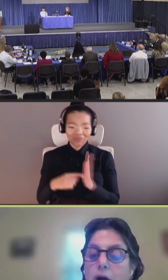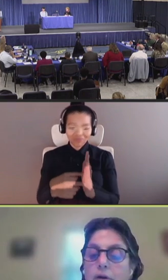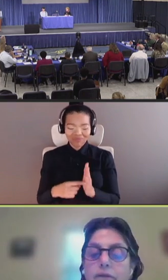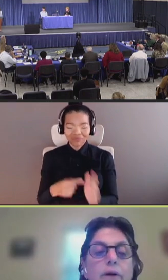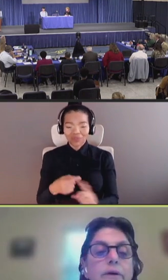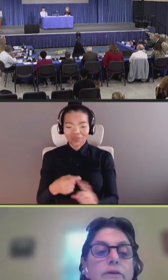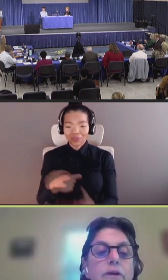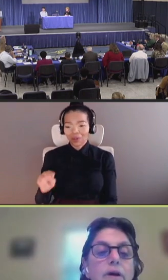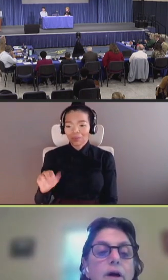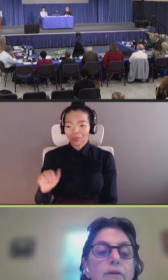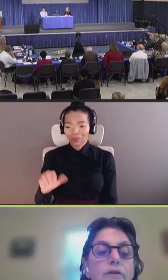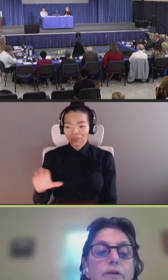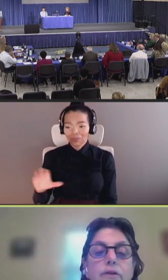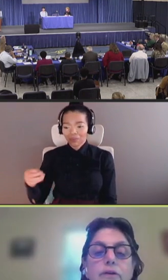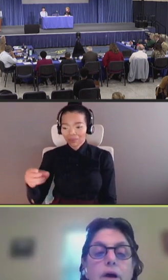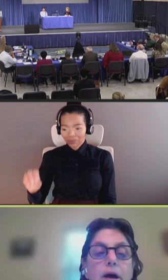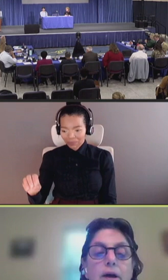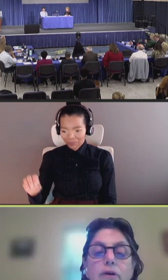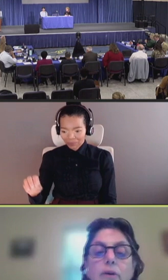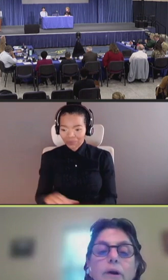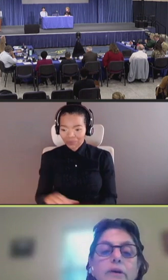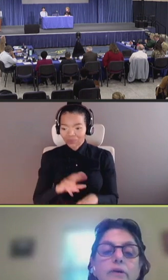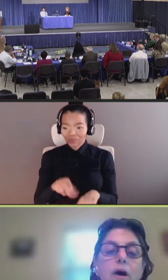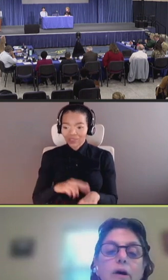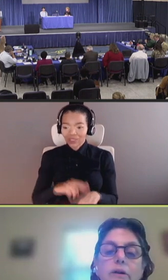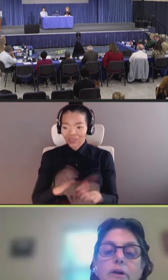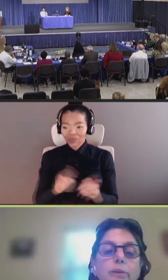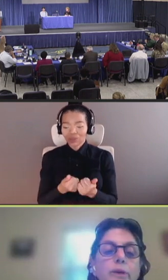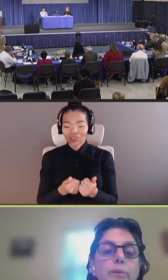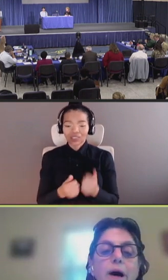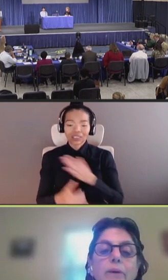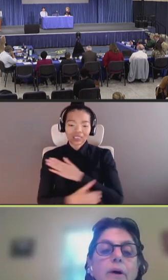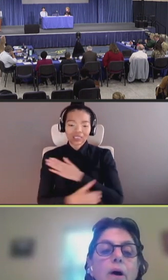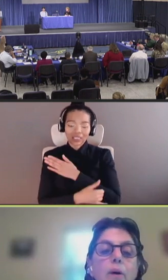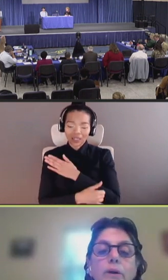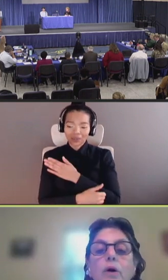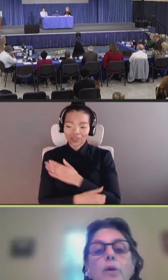of County and City Health Officials. And so, I wanted to talk a little bit about what local